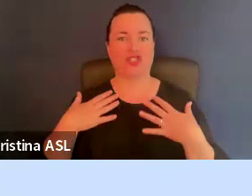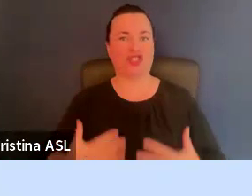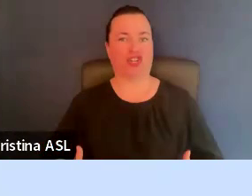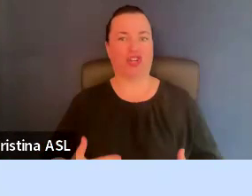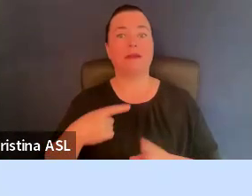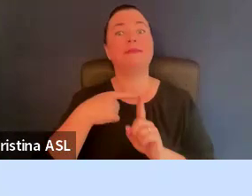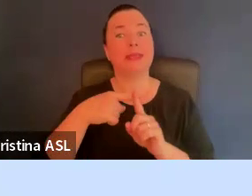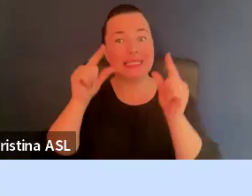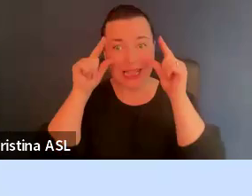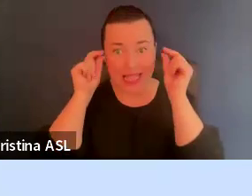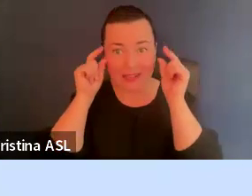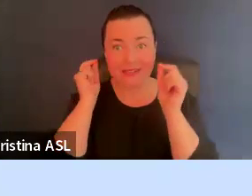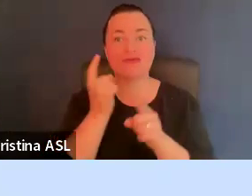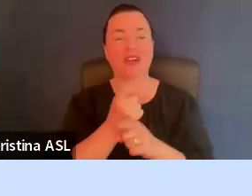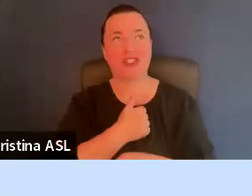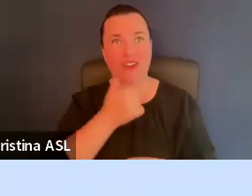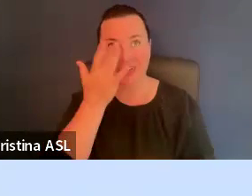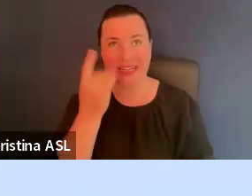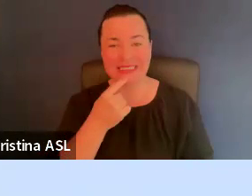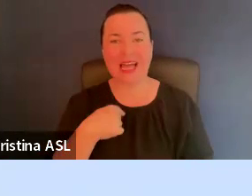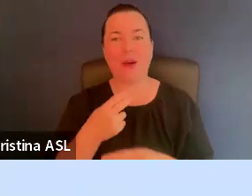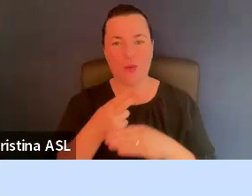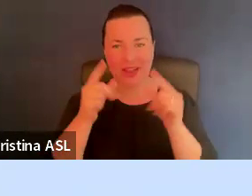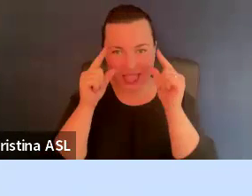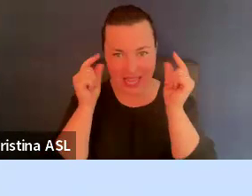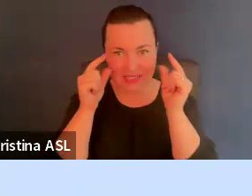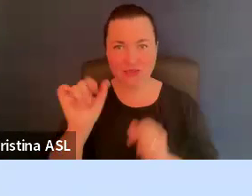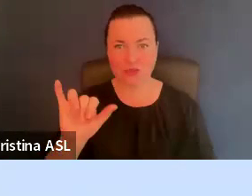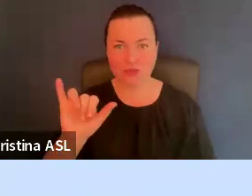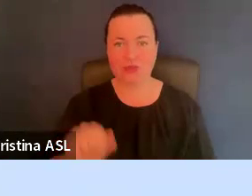Sorry about that, I'm wearing glasses as well. A few housekeeping items.